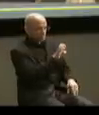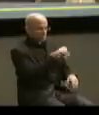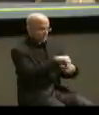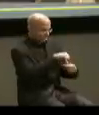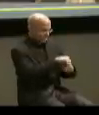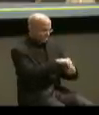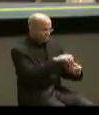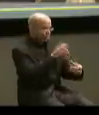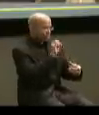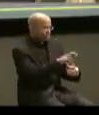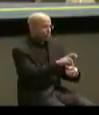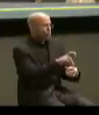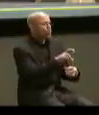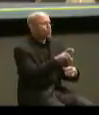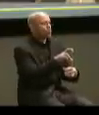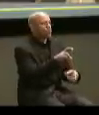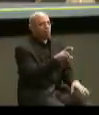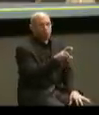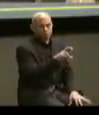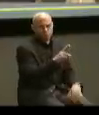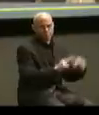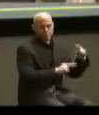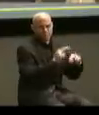EMISSIONS, OTHERWISE KNOWN AS SCOPE ONE AND SCOPE TWO, SO